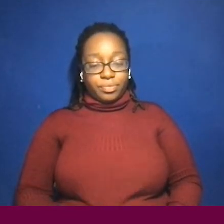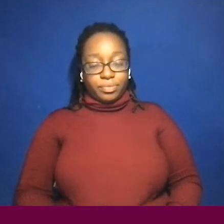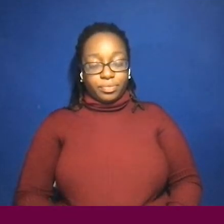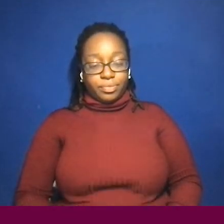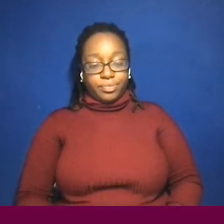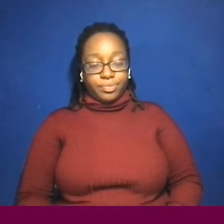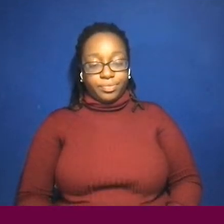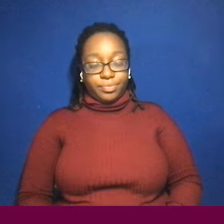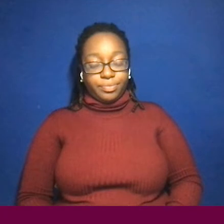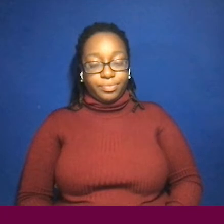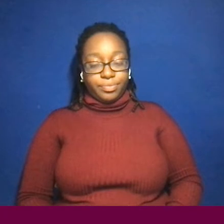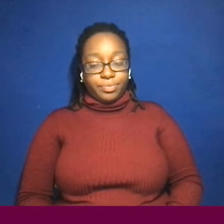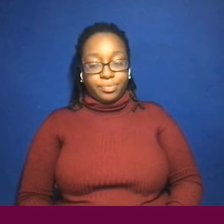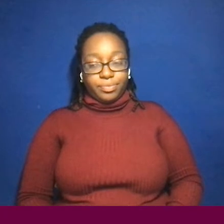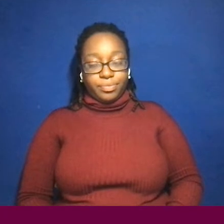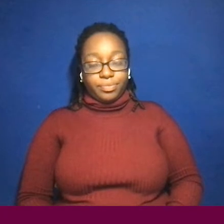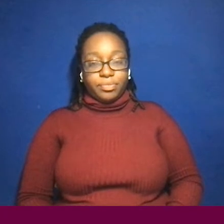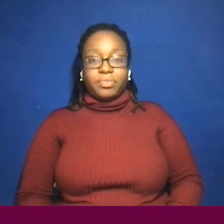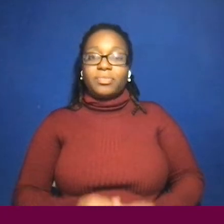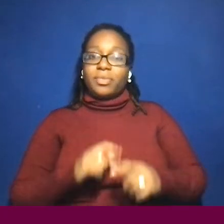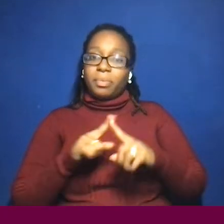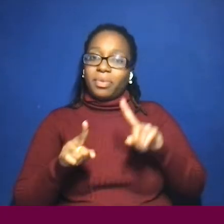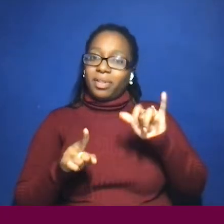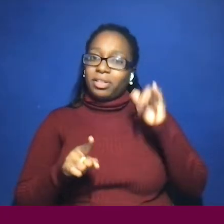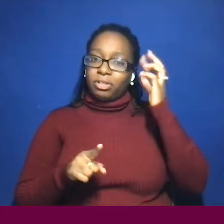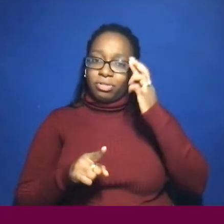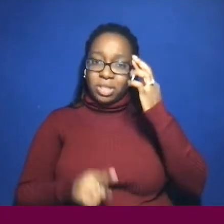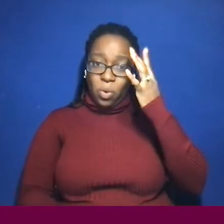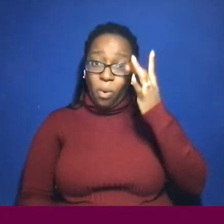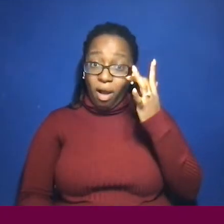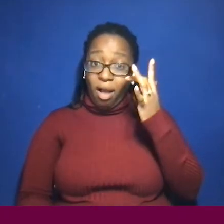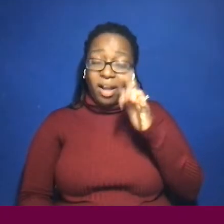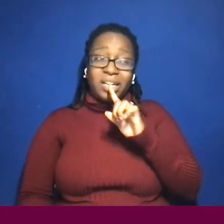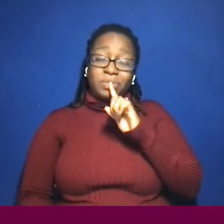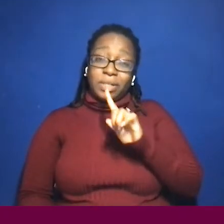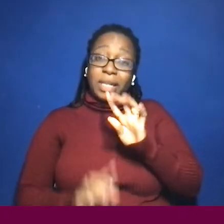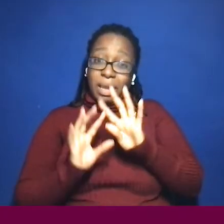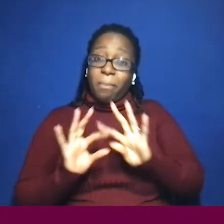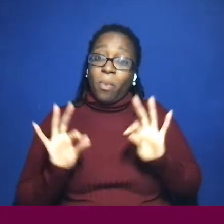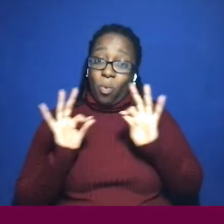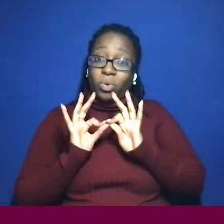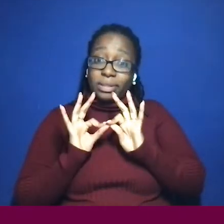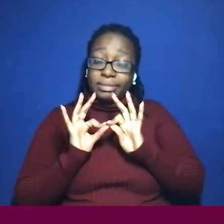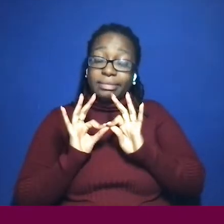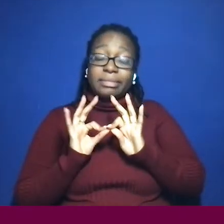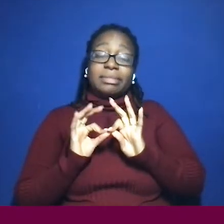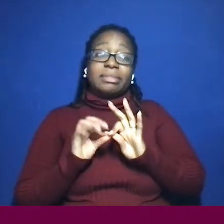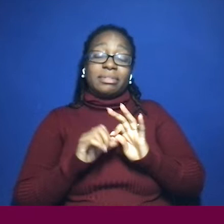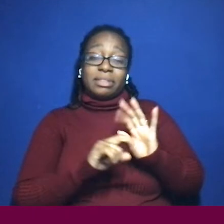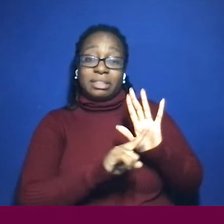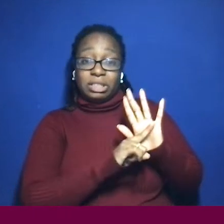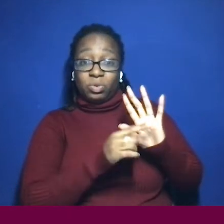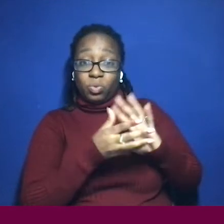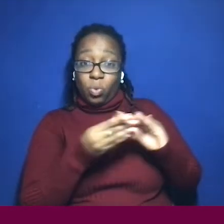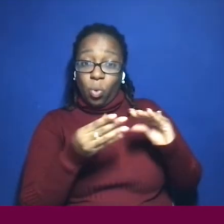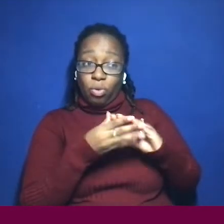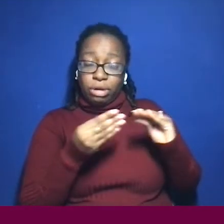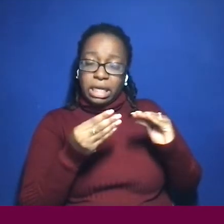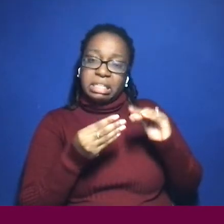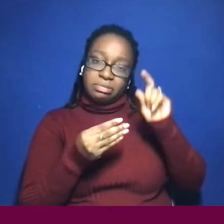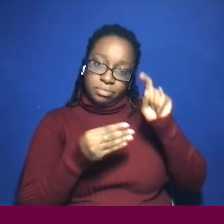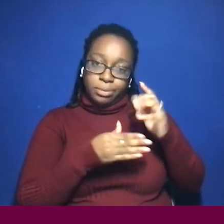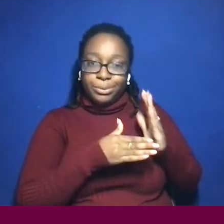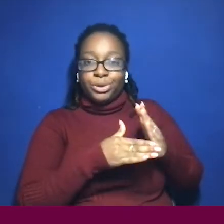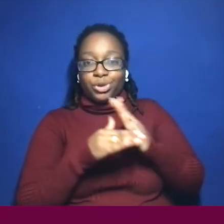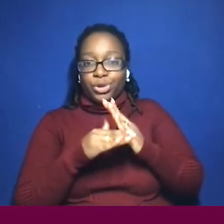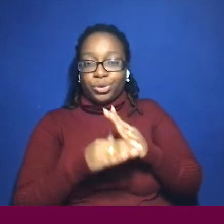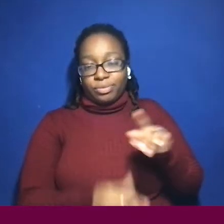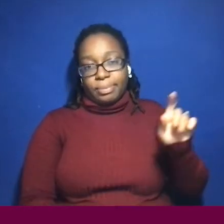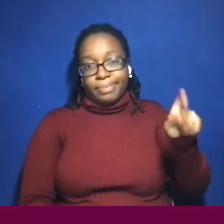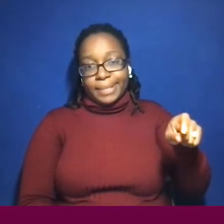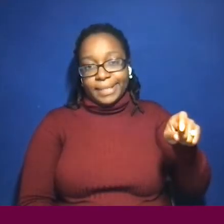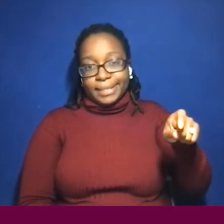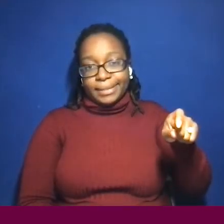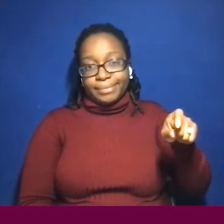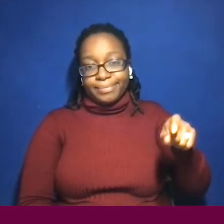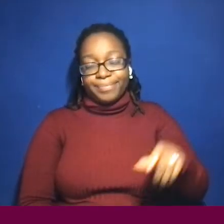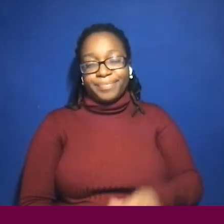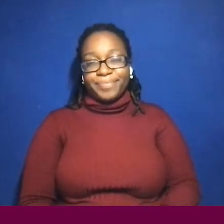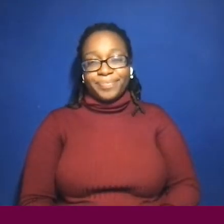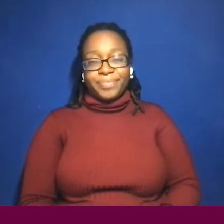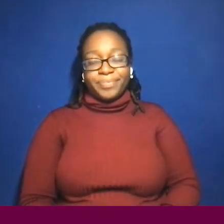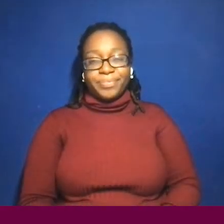Which is why it's so important that this story is told. And I'm curious to know,